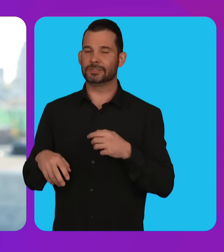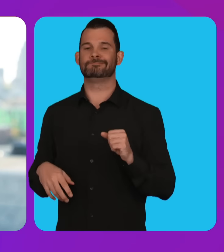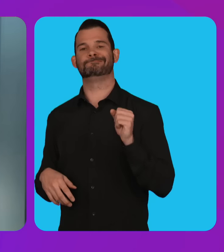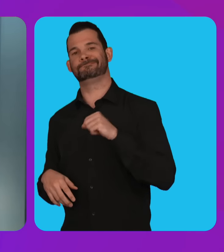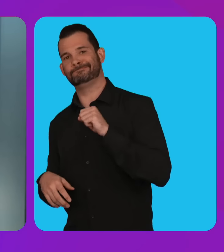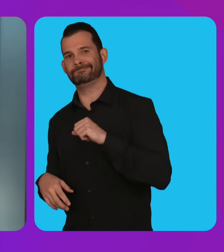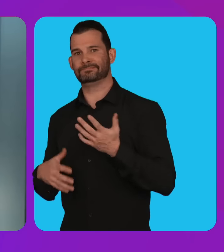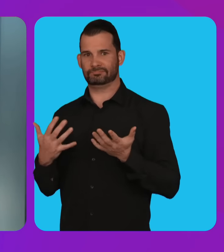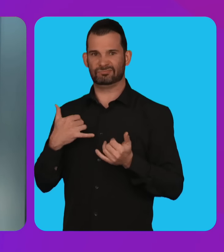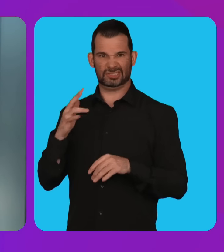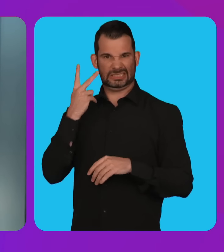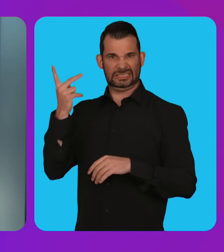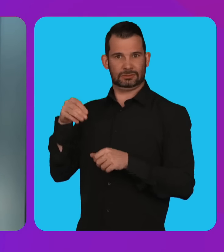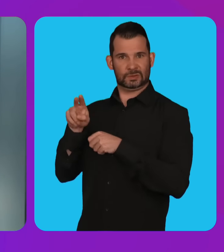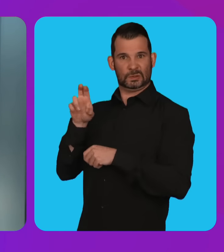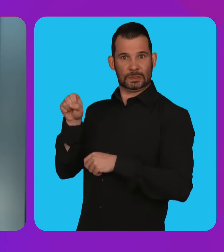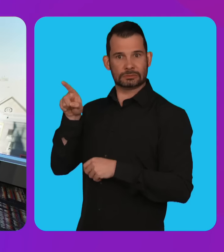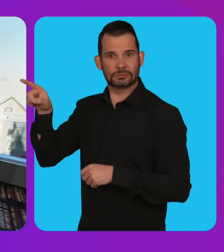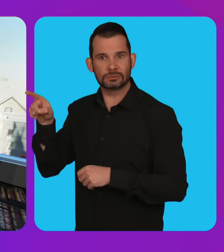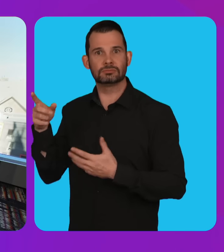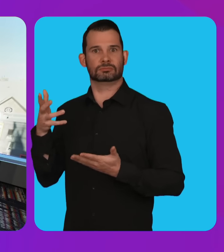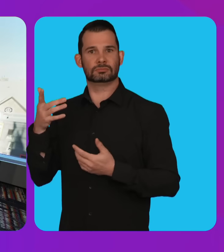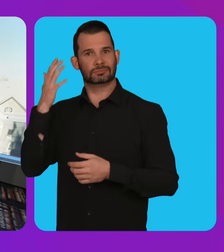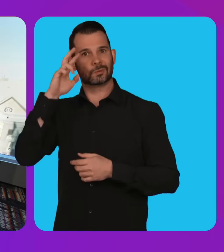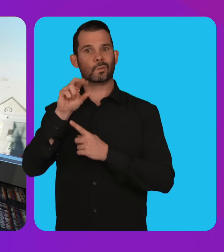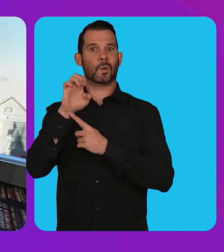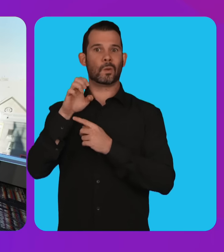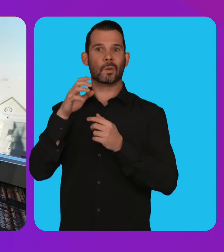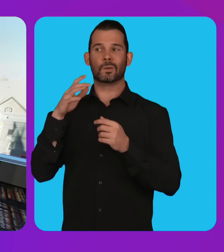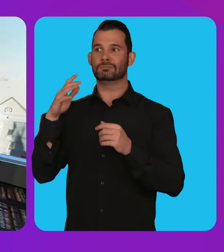And we've seen it in the United States with Roe versus Wade.